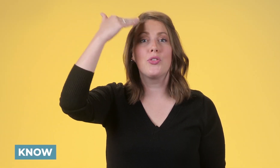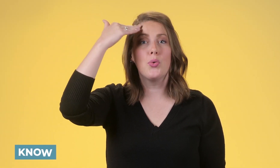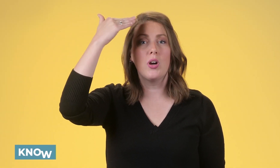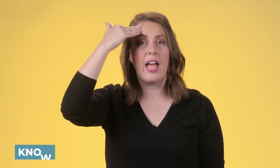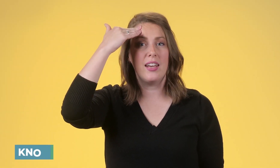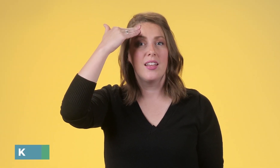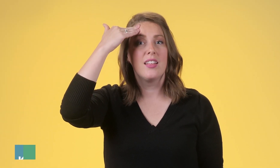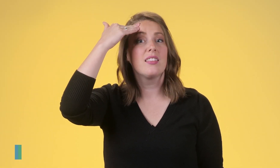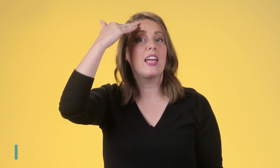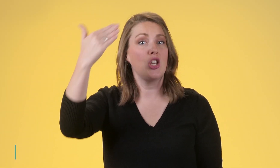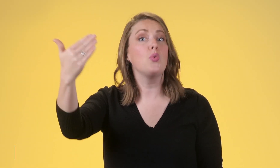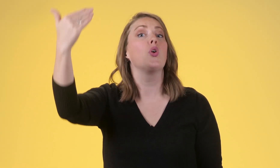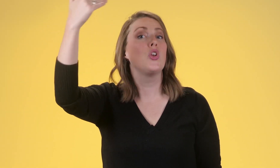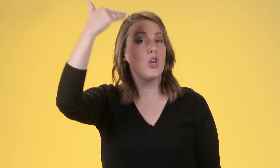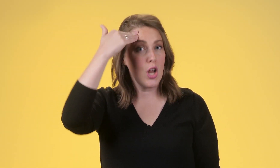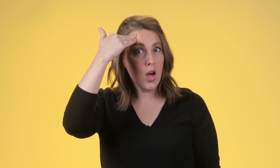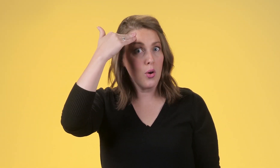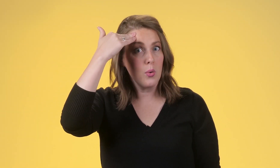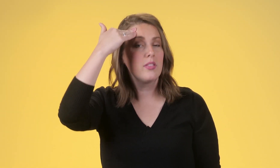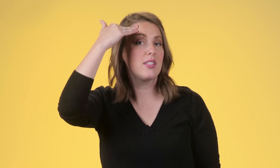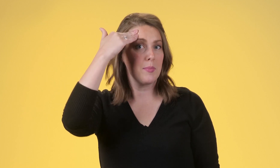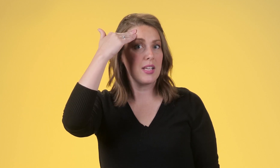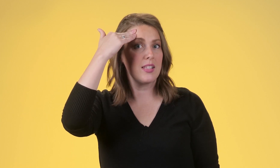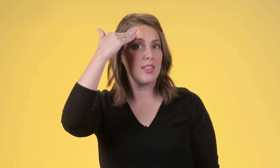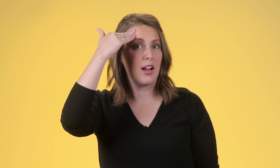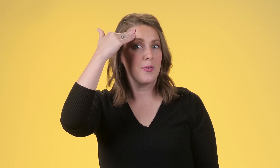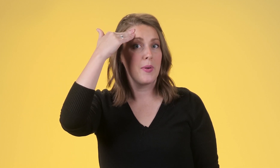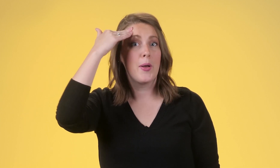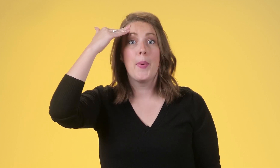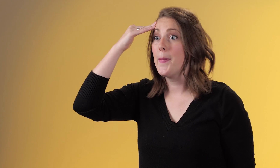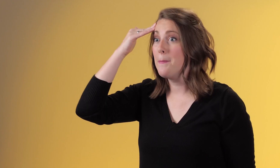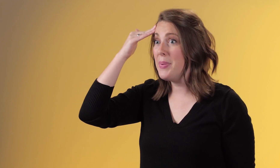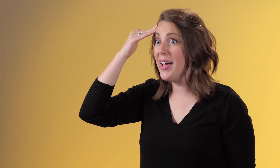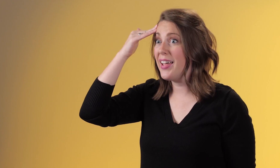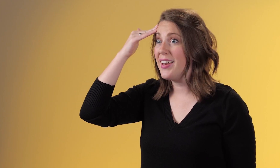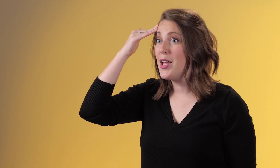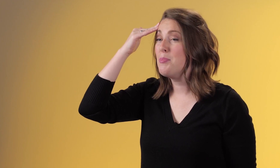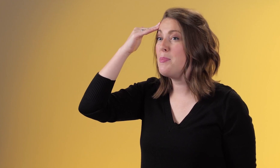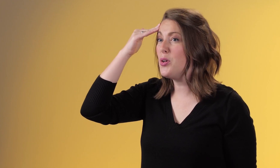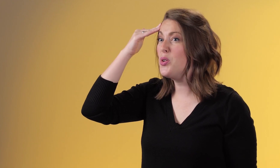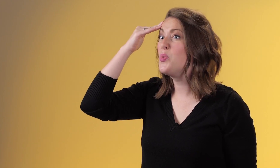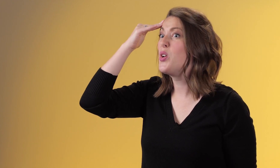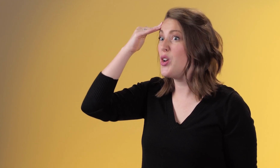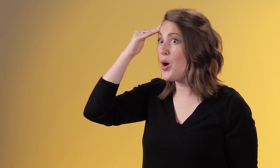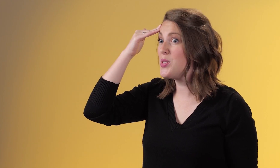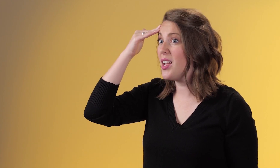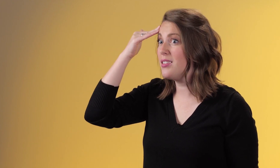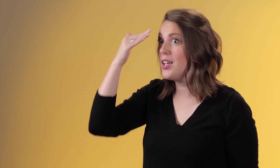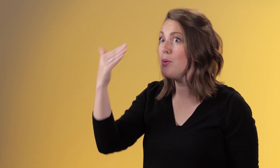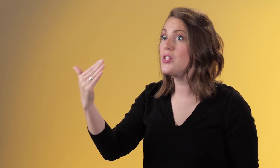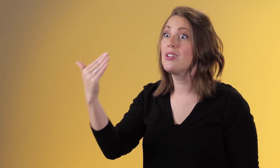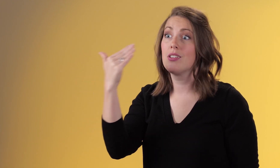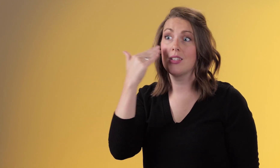your forehead like you know that something's in there but people who know sign language